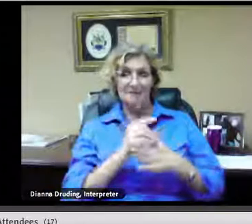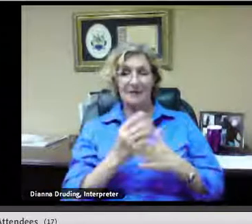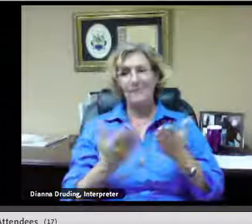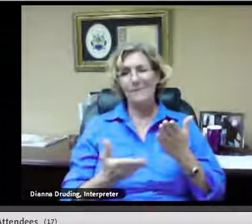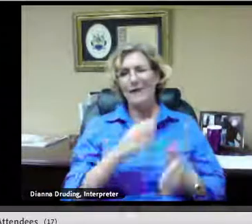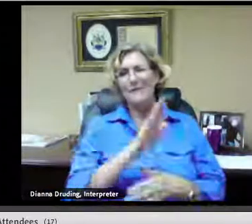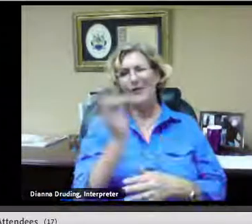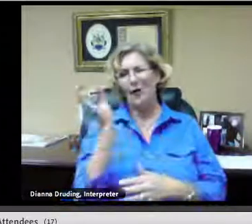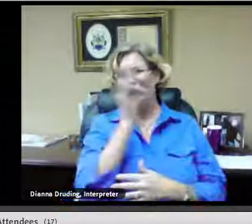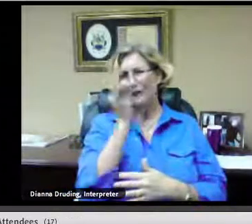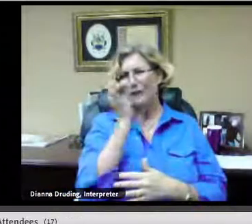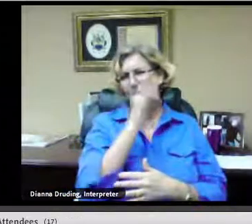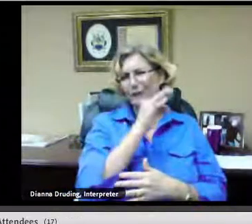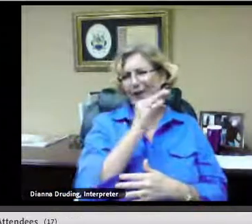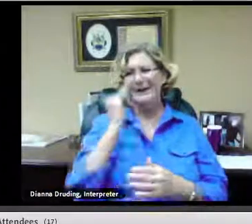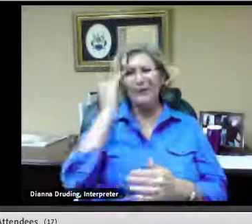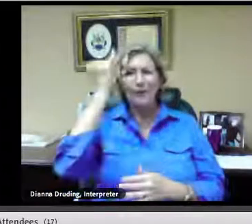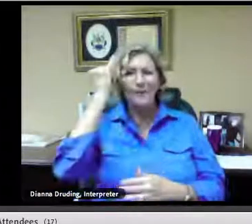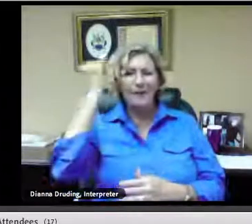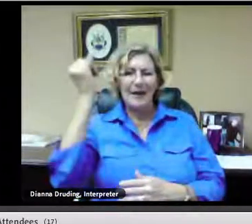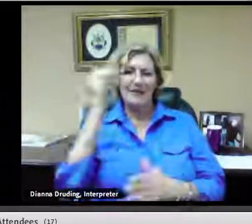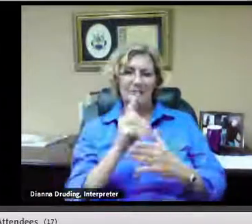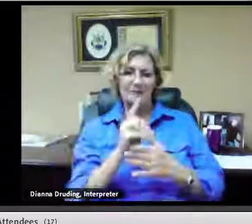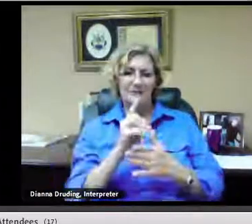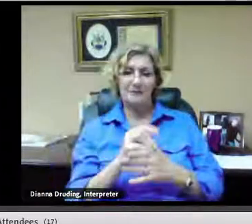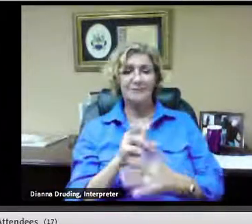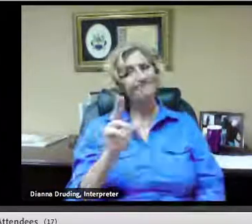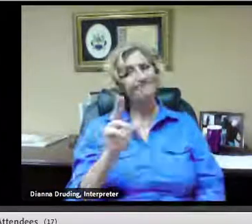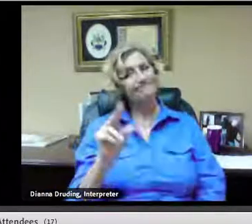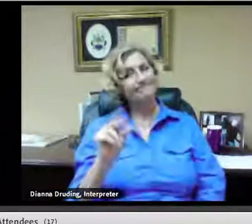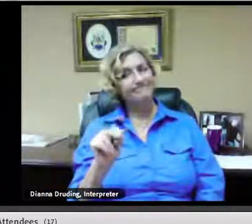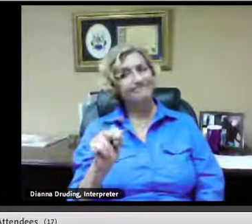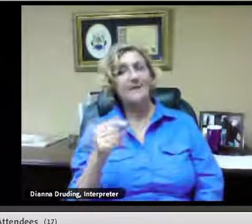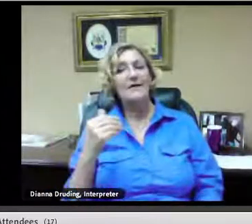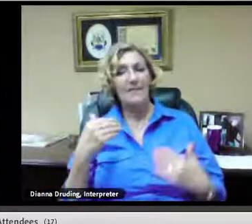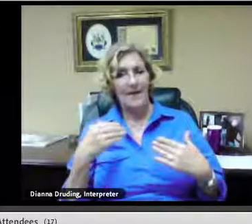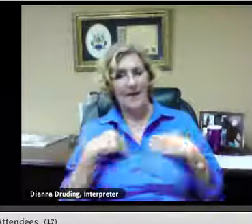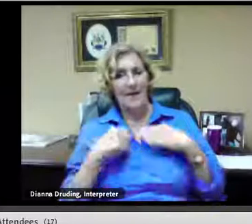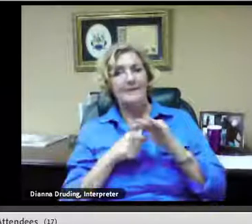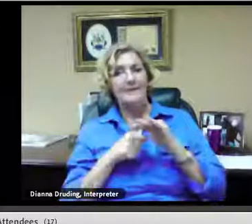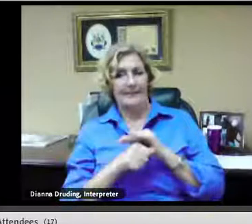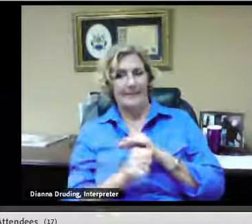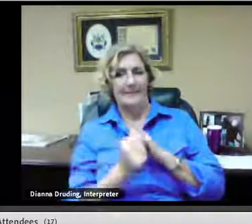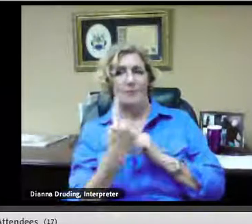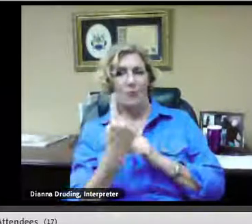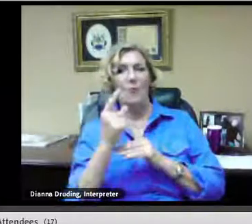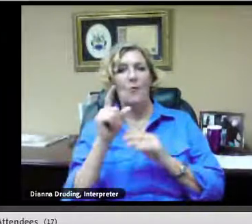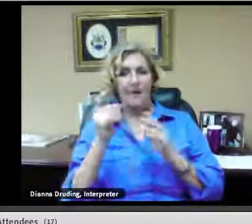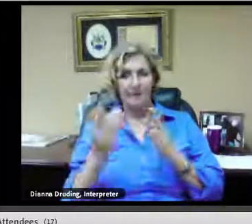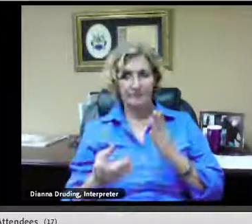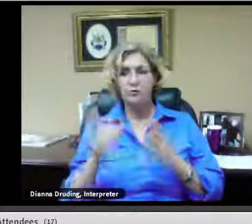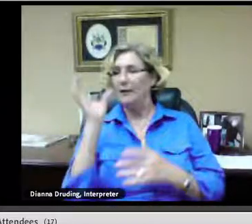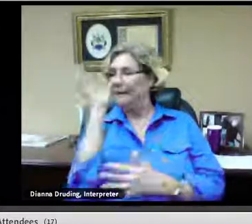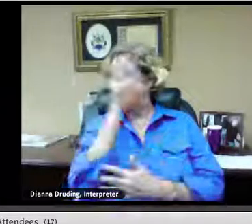We cannot know what it's like to be that person. [ Coughs ] Excuse me. And, legally, with the ADA covering